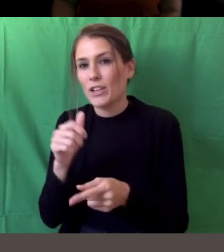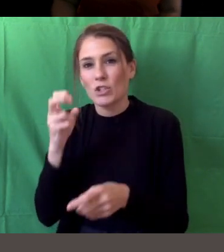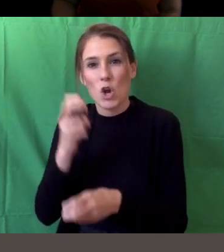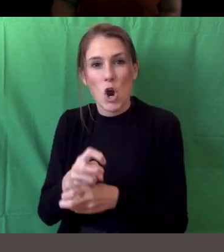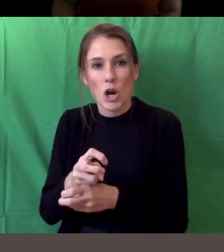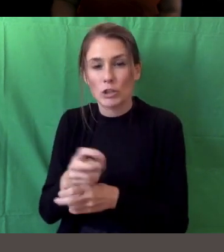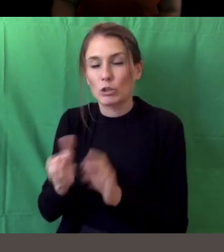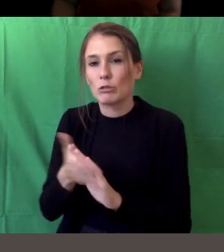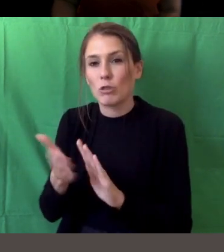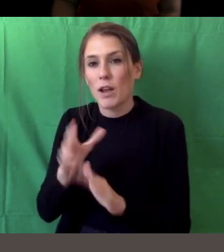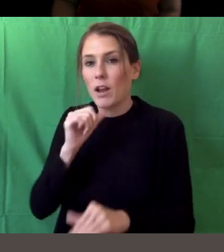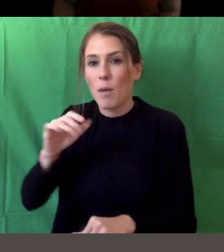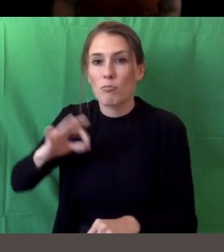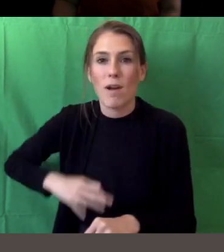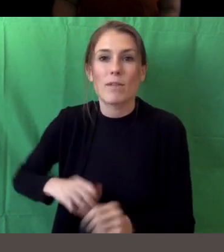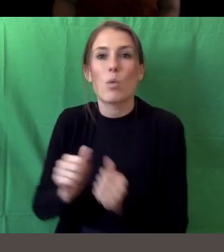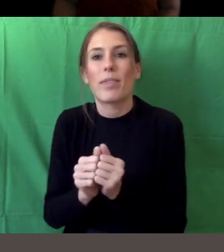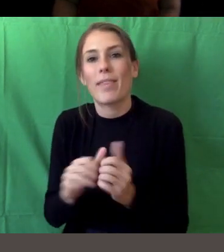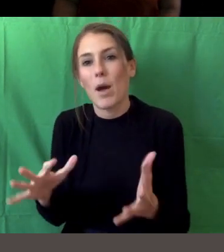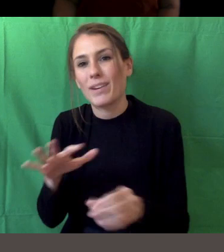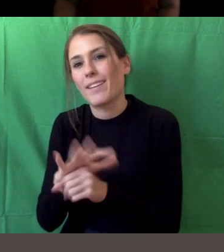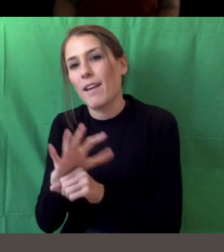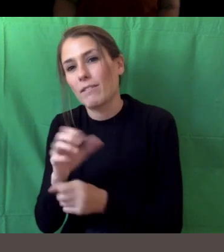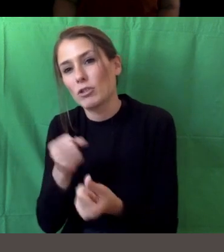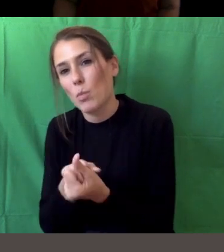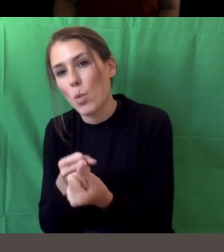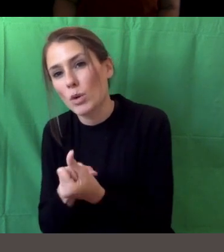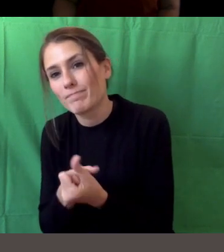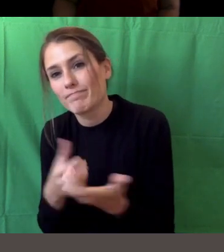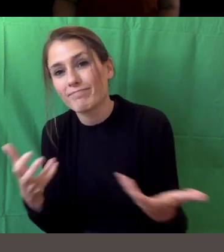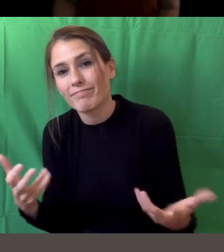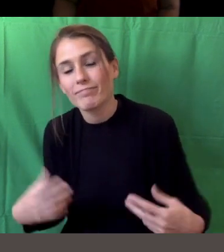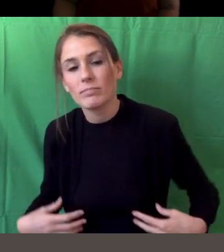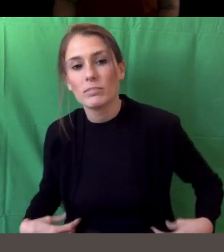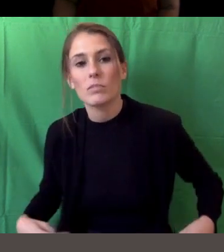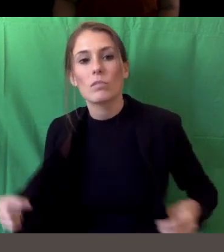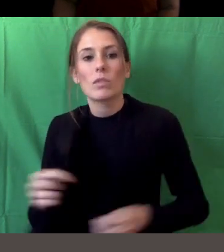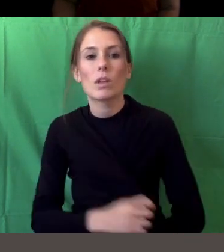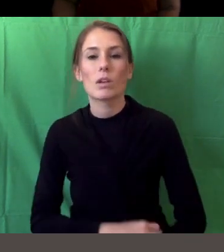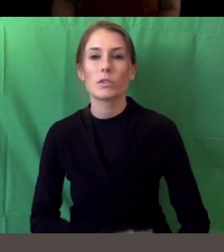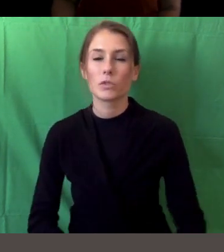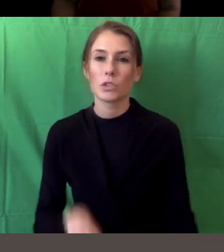It's too hard to run a nonprofit without enough support.